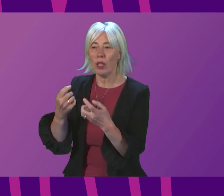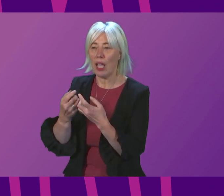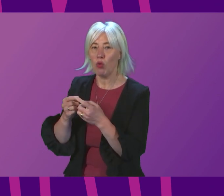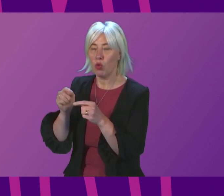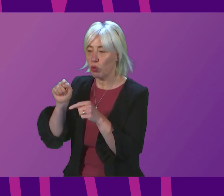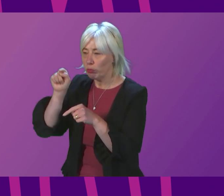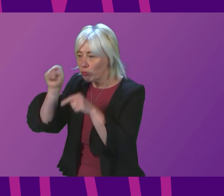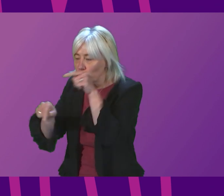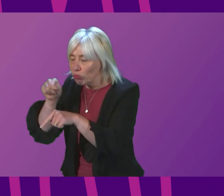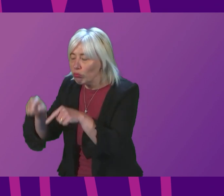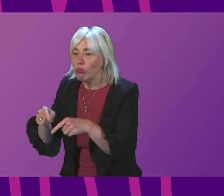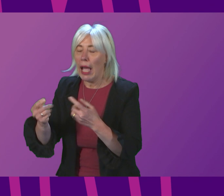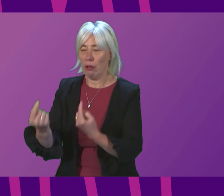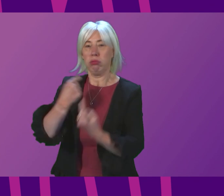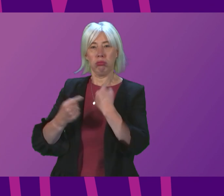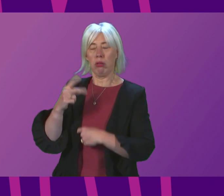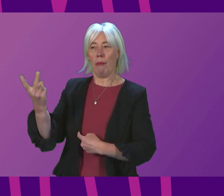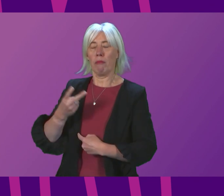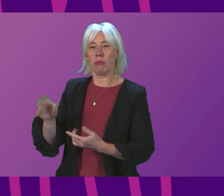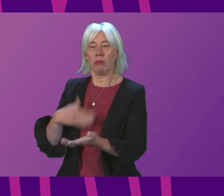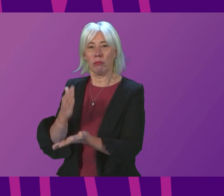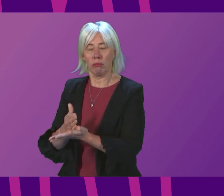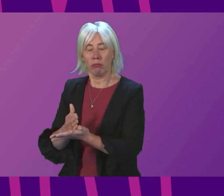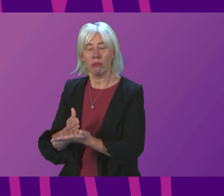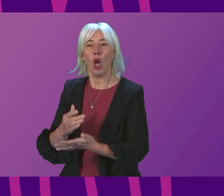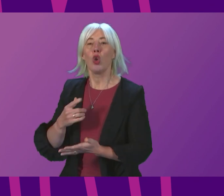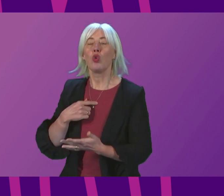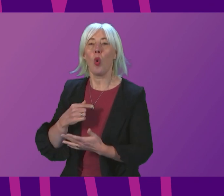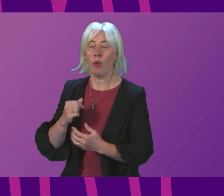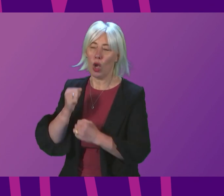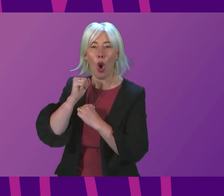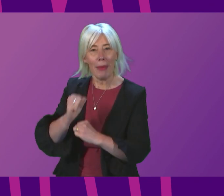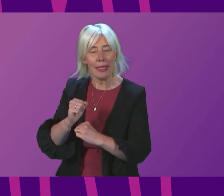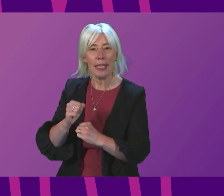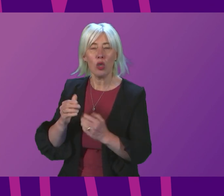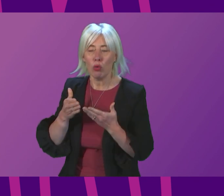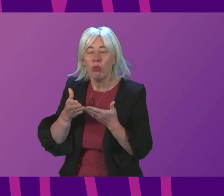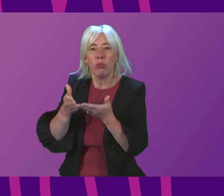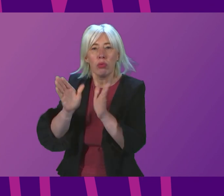As a tangible example of that, we have committed to expanding the availability of the accredited